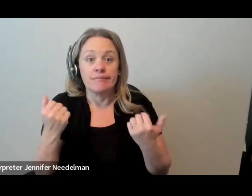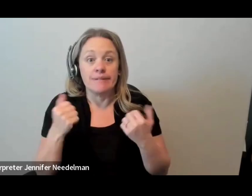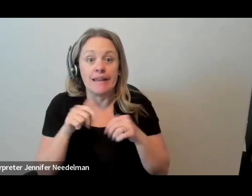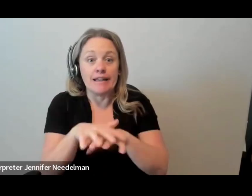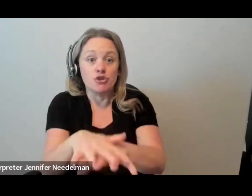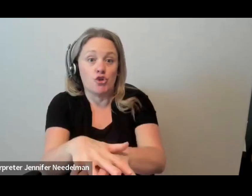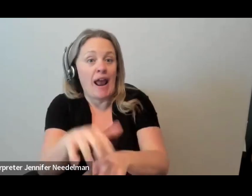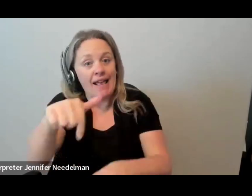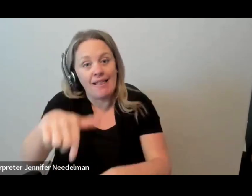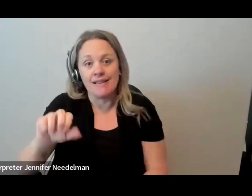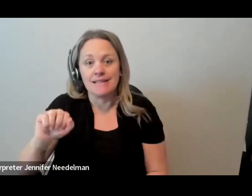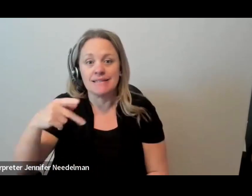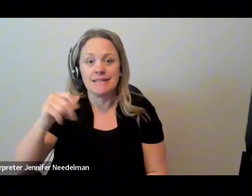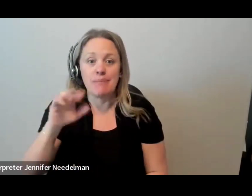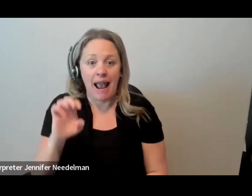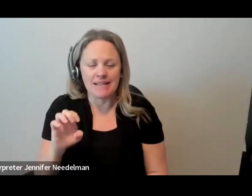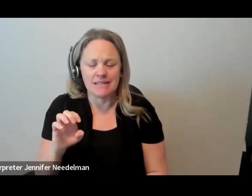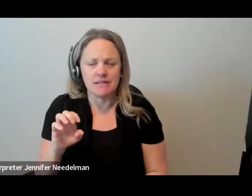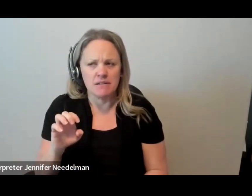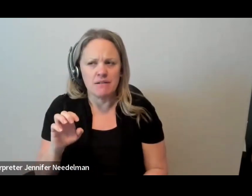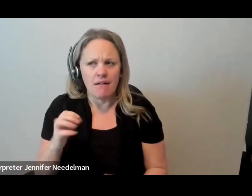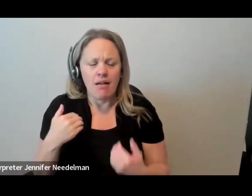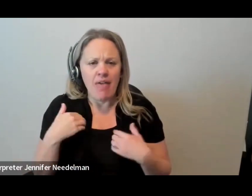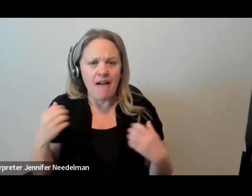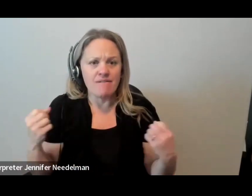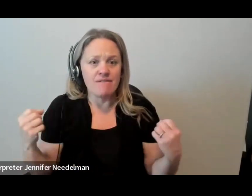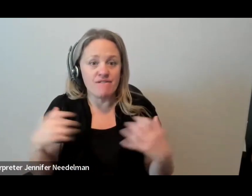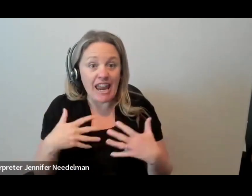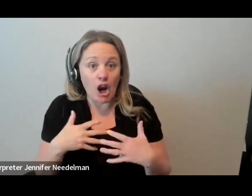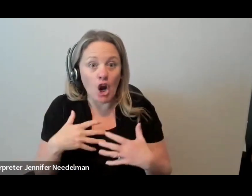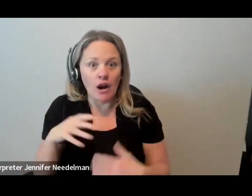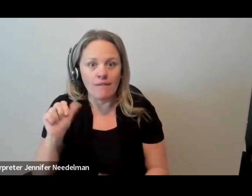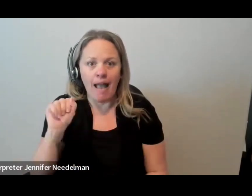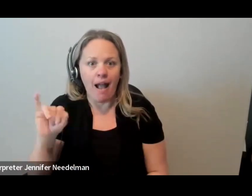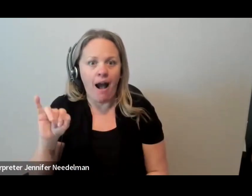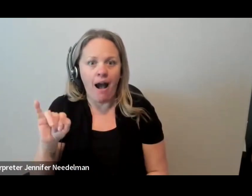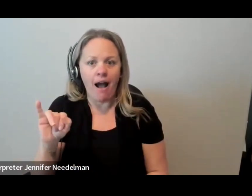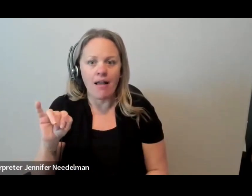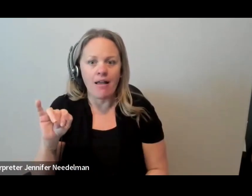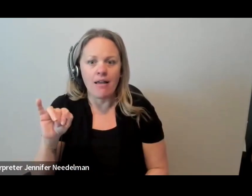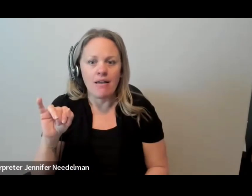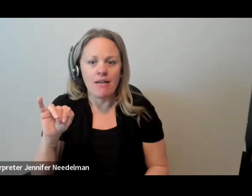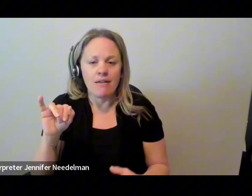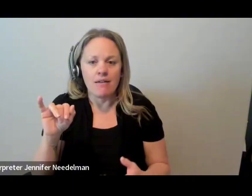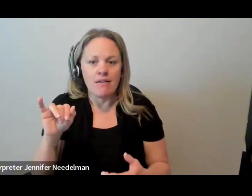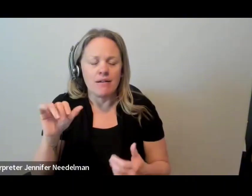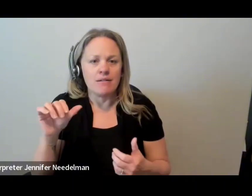I feel like the fear of AI in some ways, or like the concern is like, oh, everybody's gonna start sounding the same.